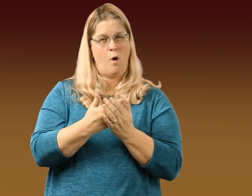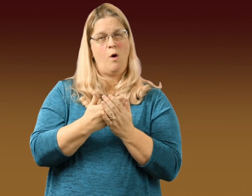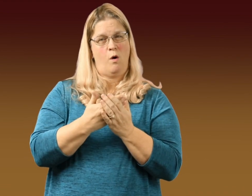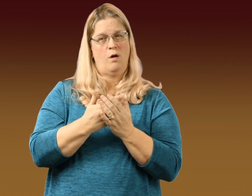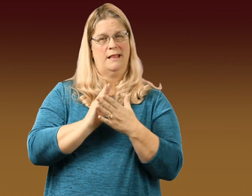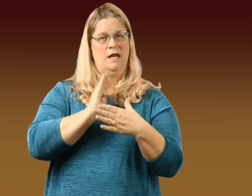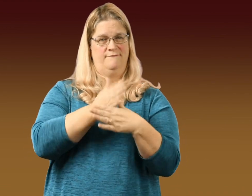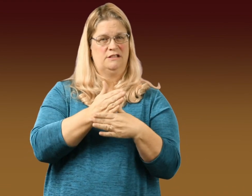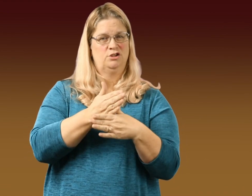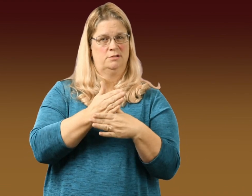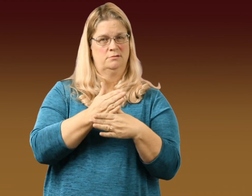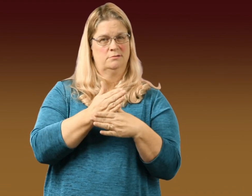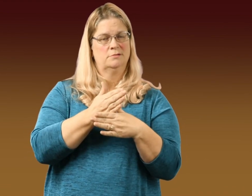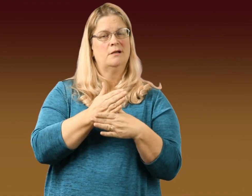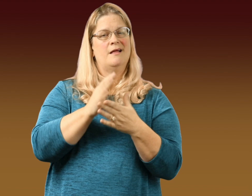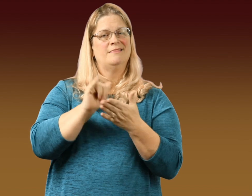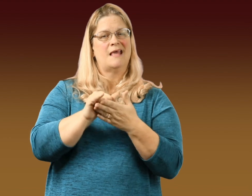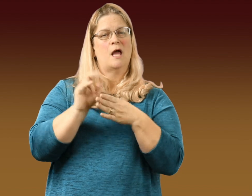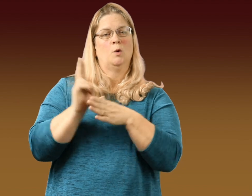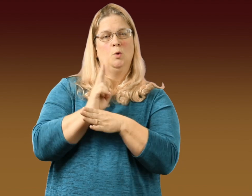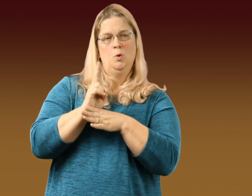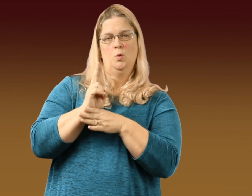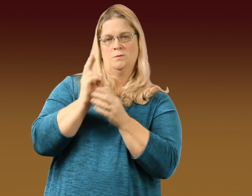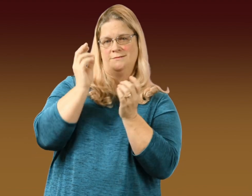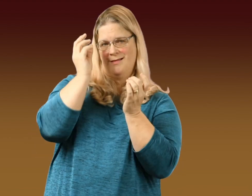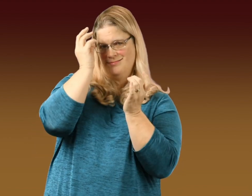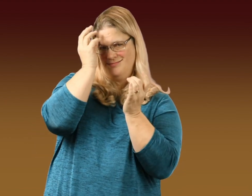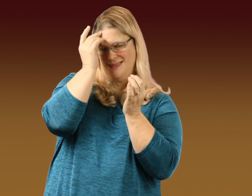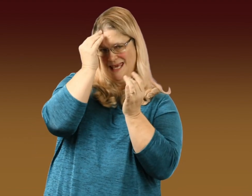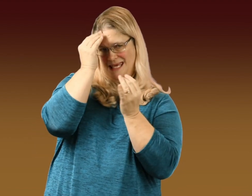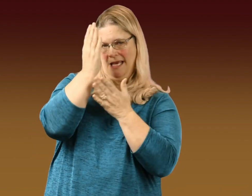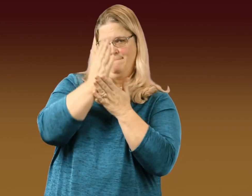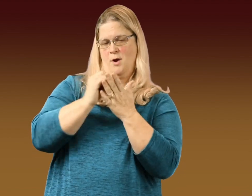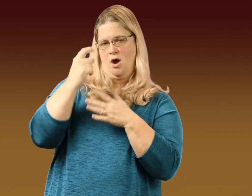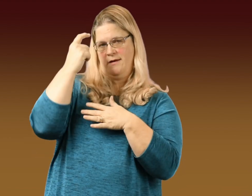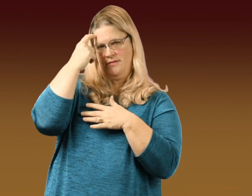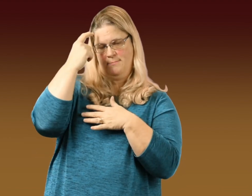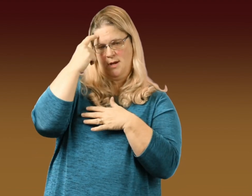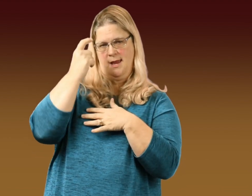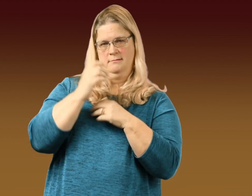Those are all interventions that use thinking part of the brain,